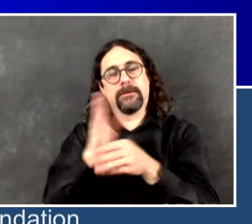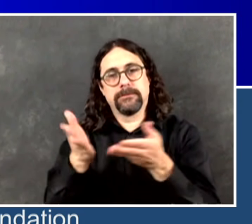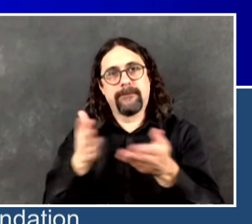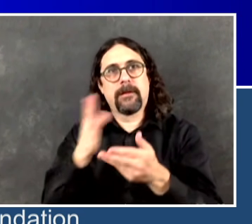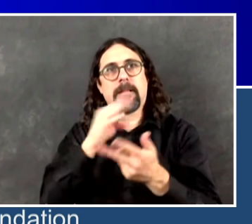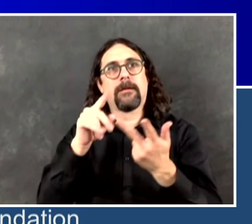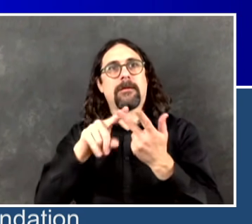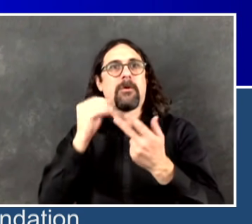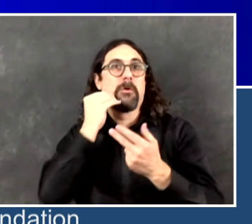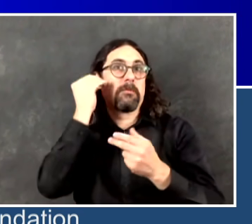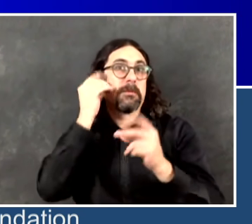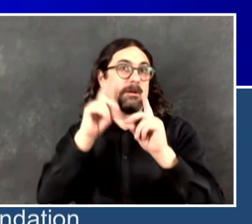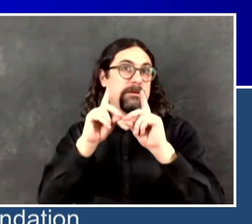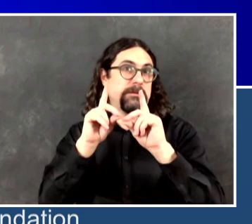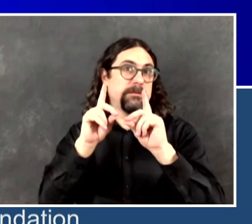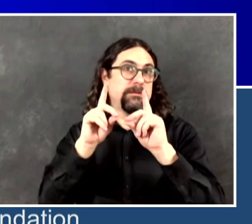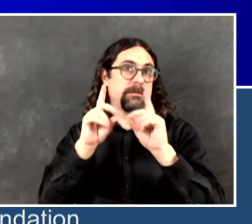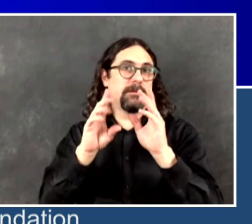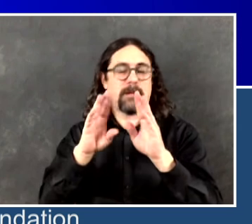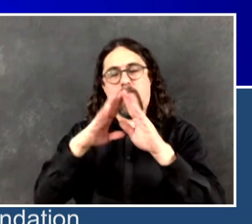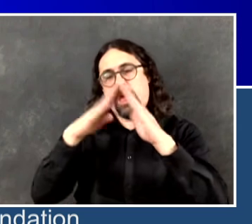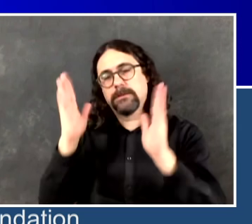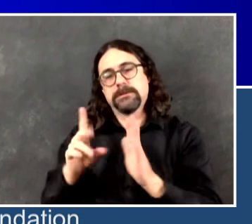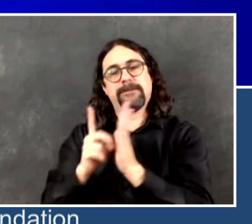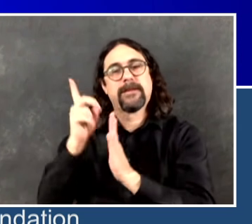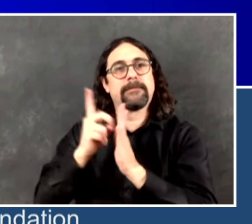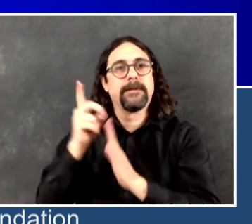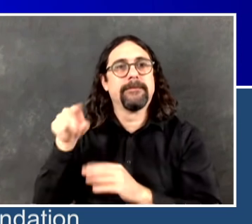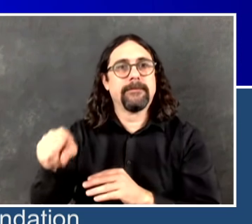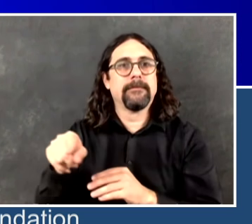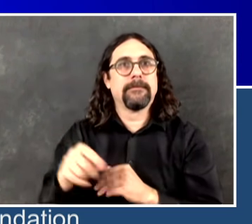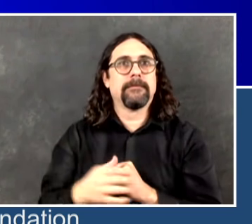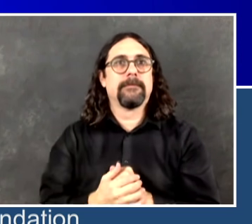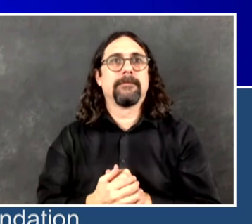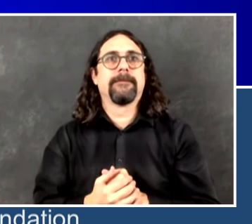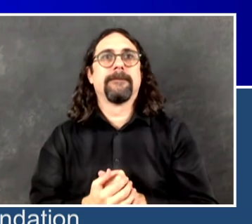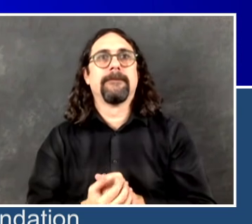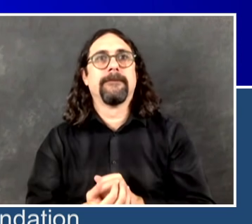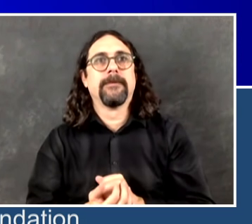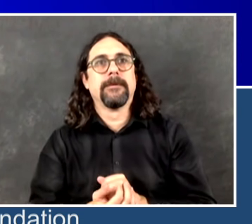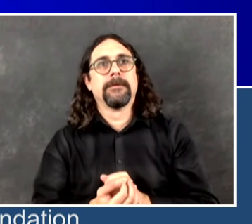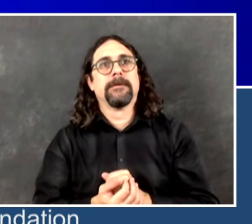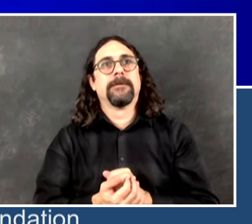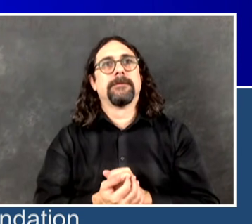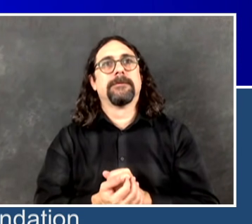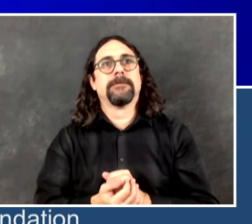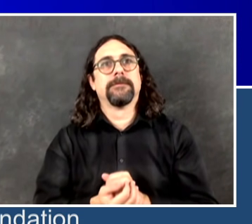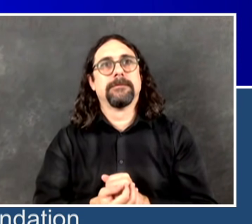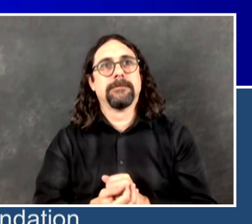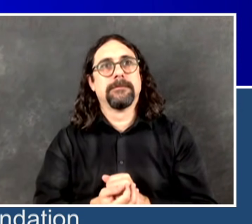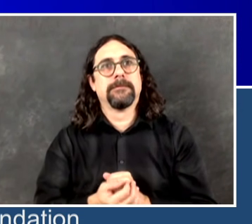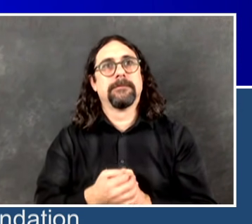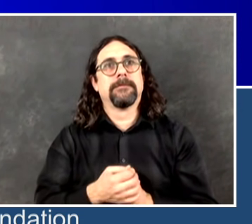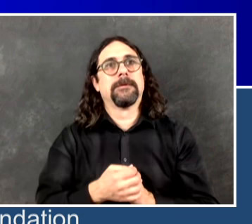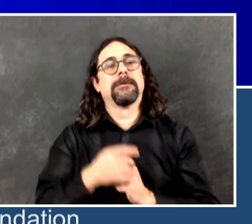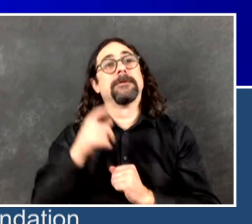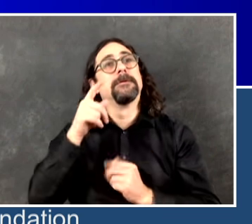AGENCIES, SHE UNDERSTANDS WHAT IT'S LIKE. BUT THE PEOPLE WHO NEED THE HELP